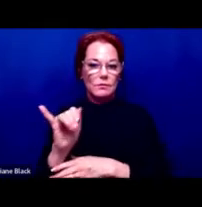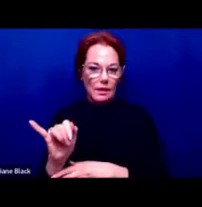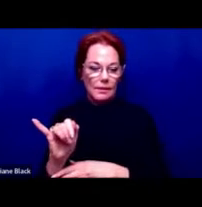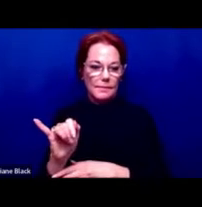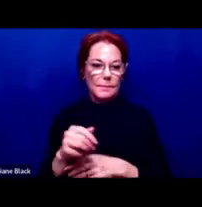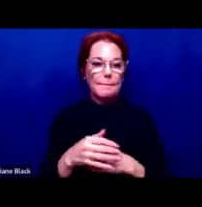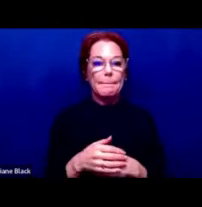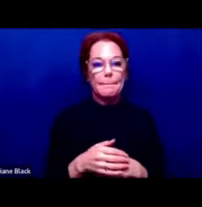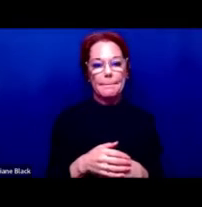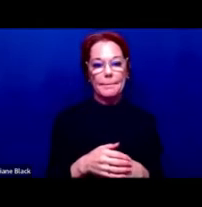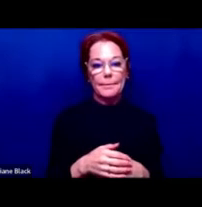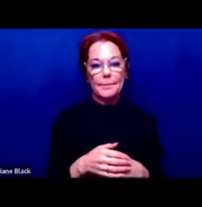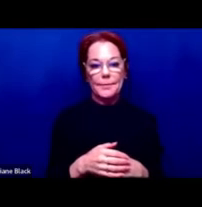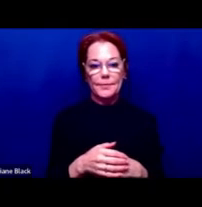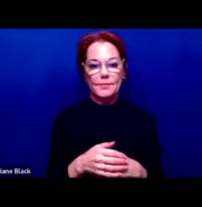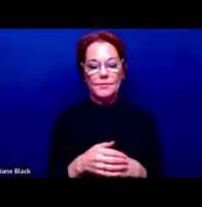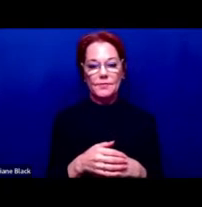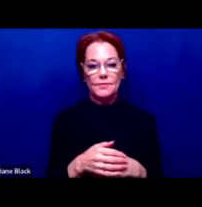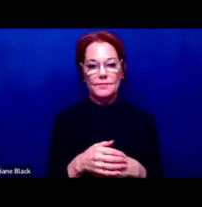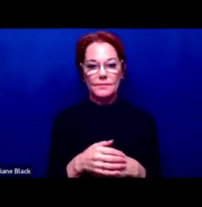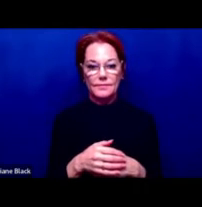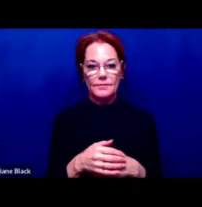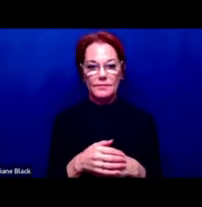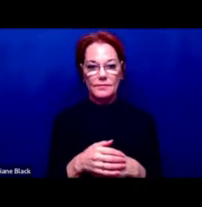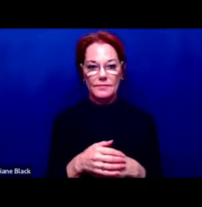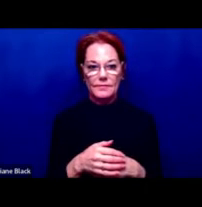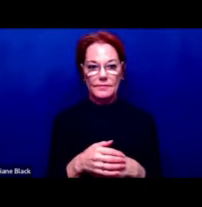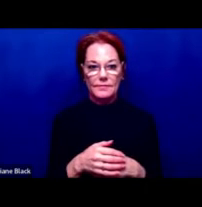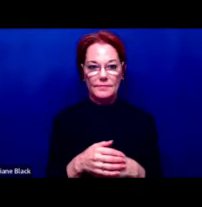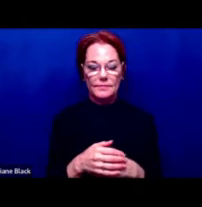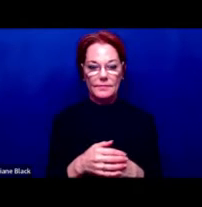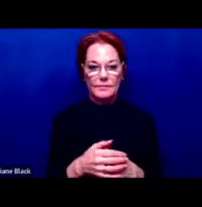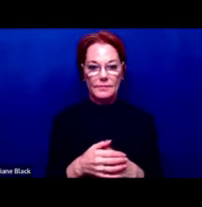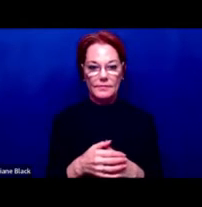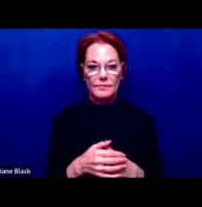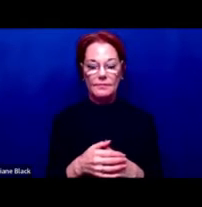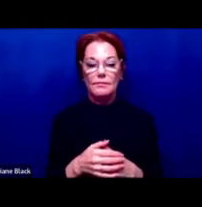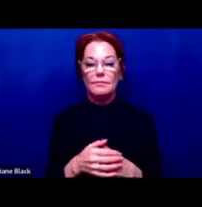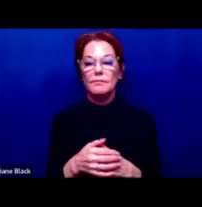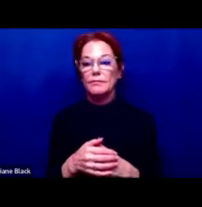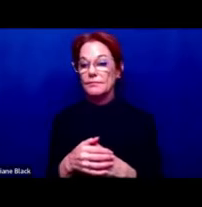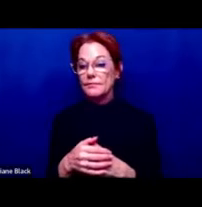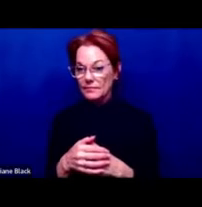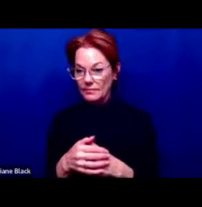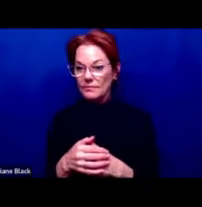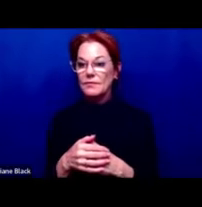have have come out of many of the work that has been done with a Galveston Brain Injury